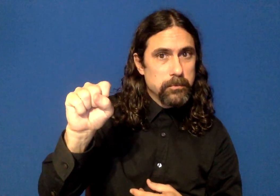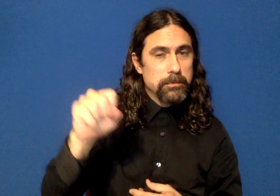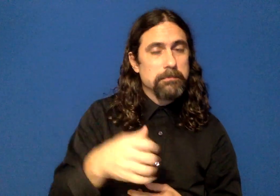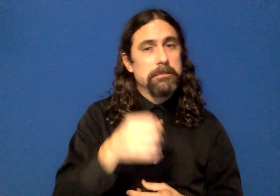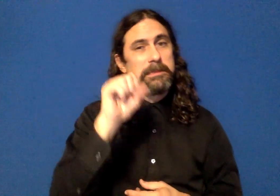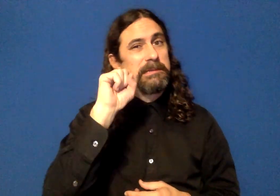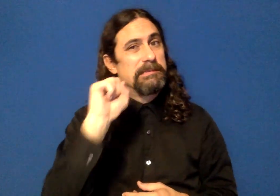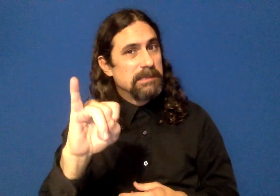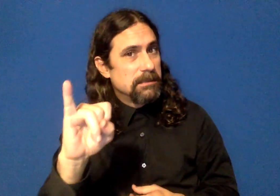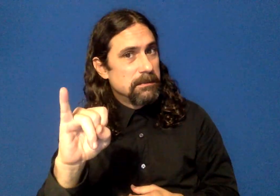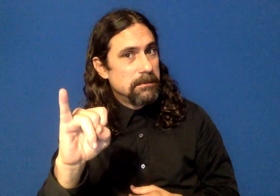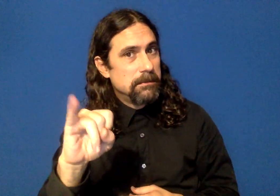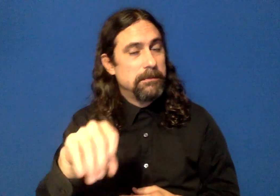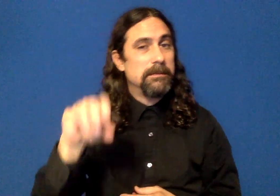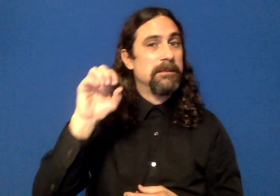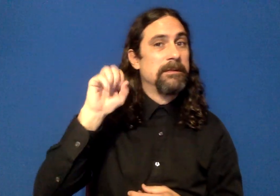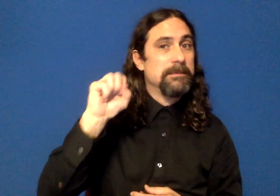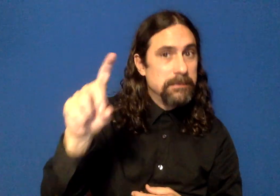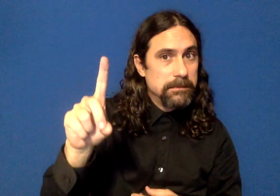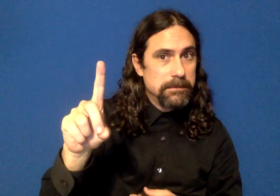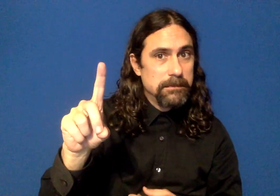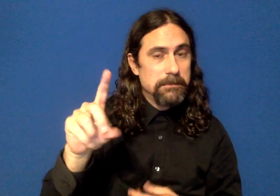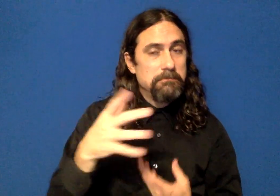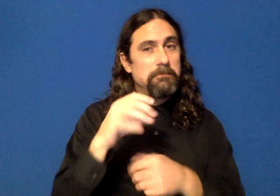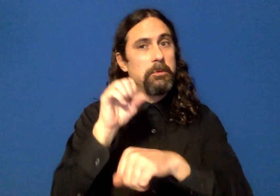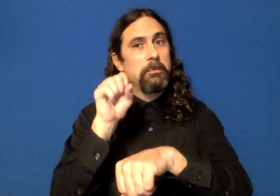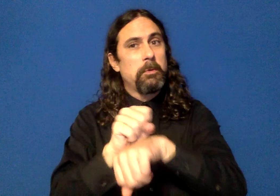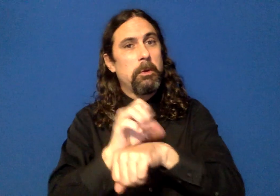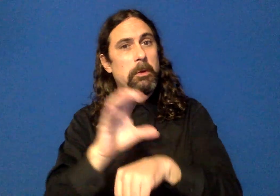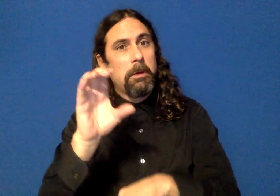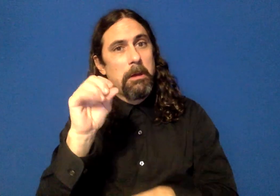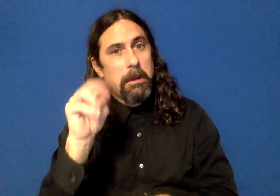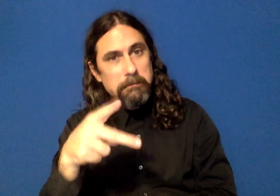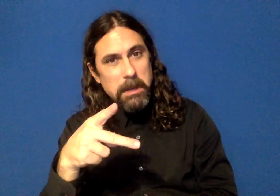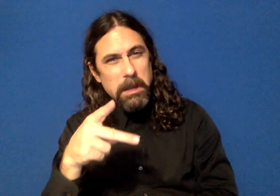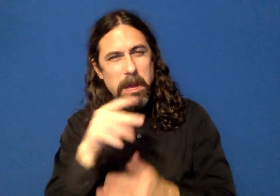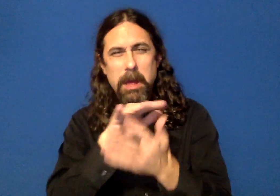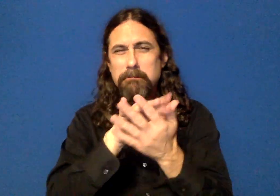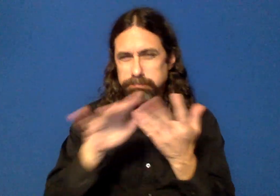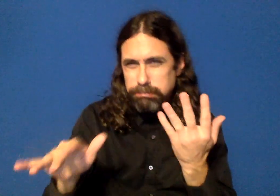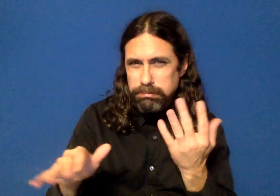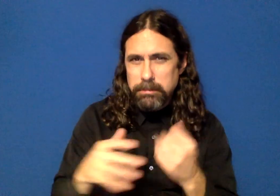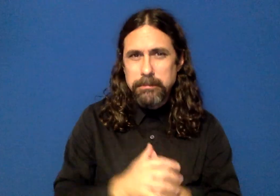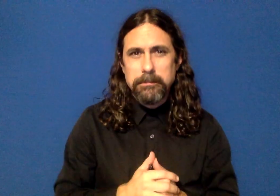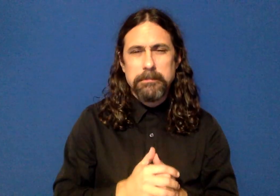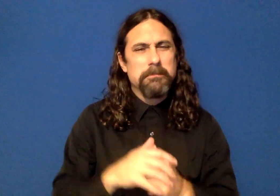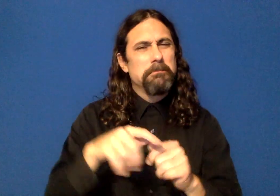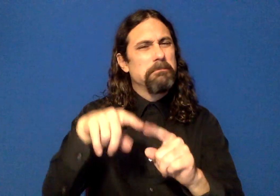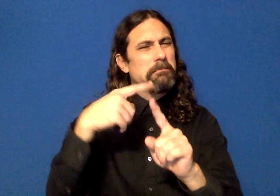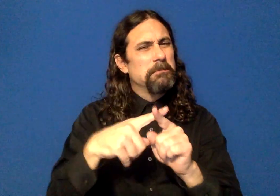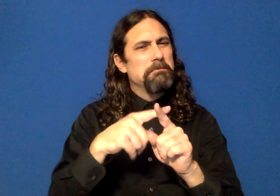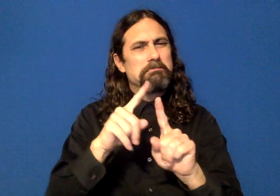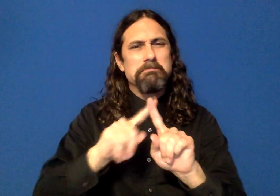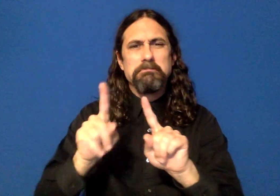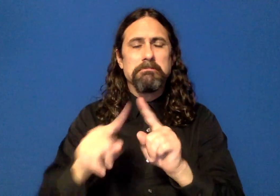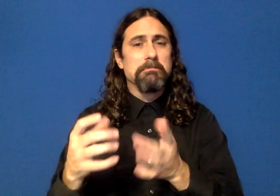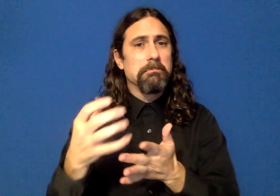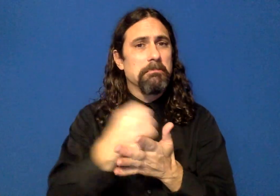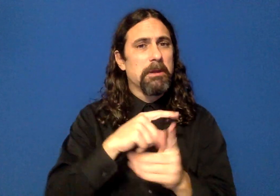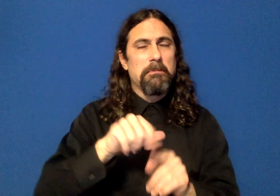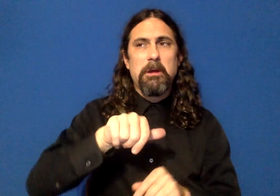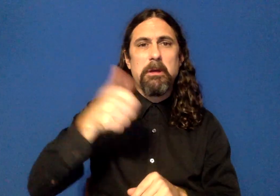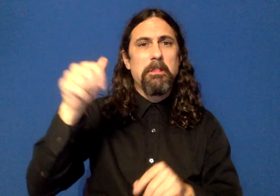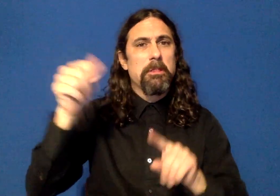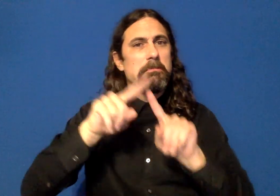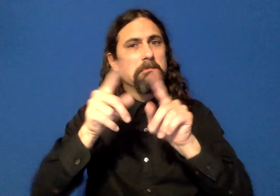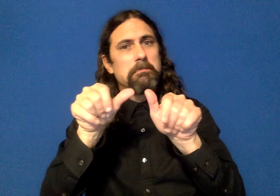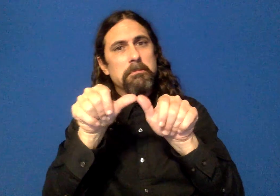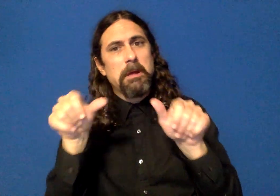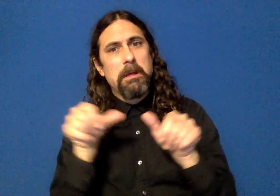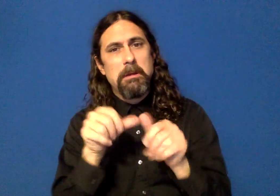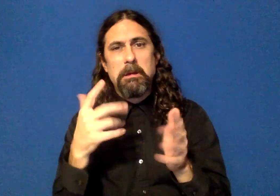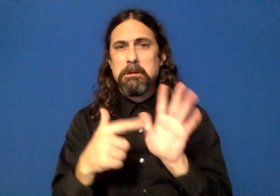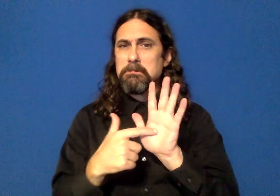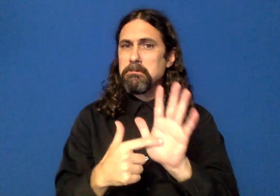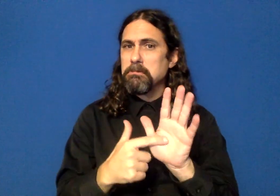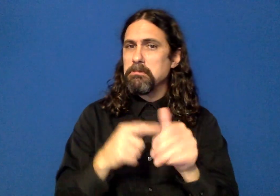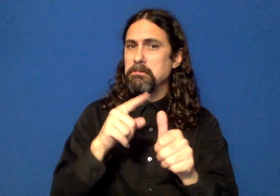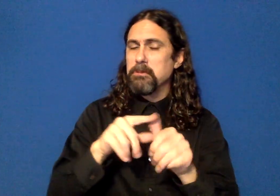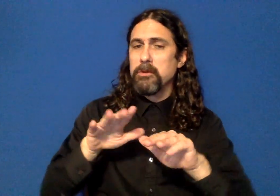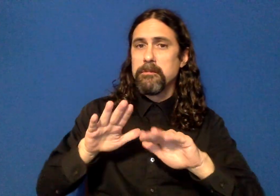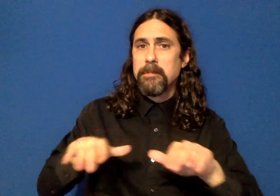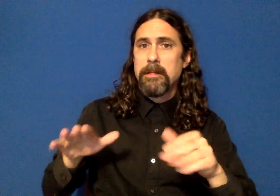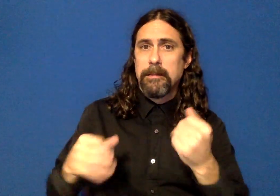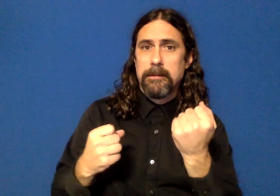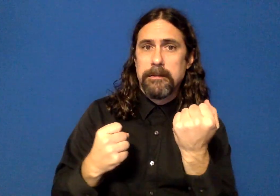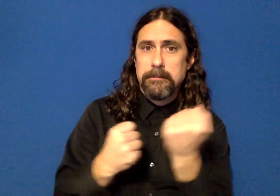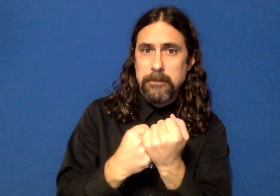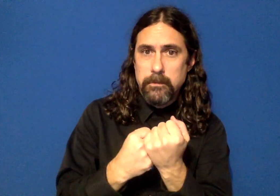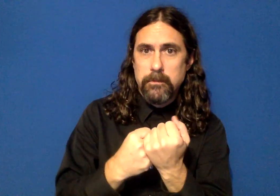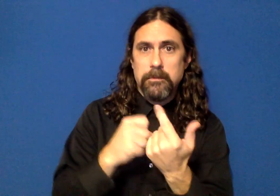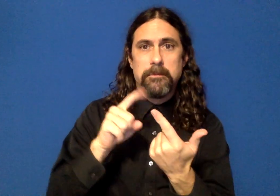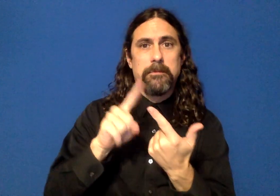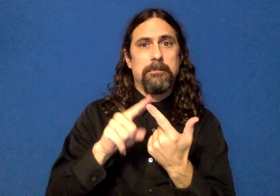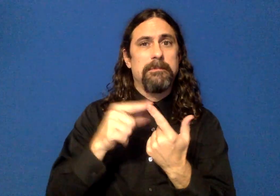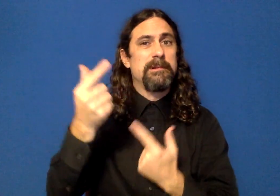social security, SSI/SSD, worker s compensation, etc.), and income from other sources